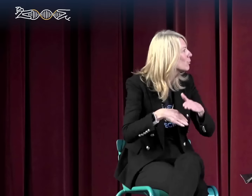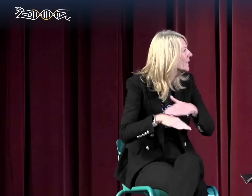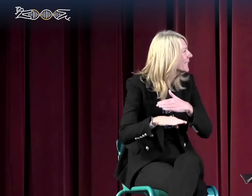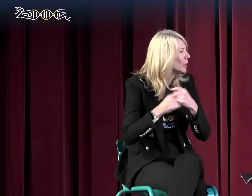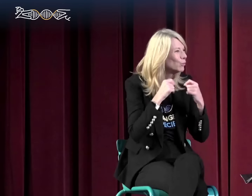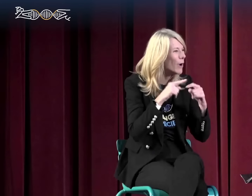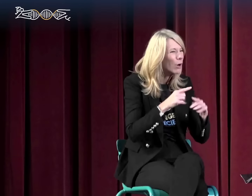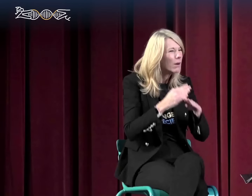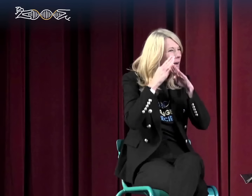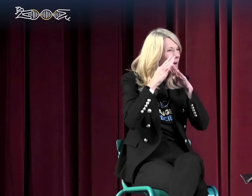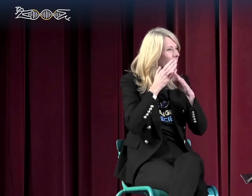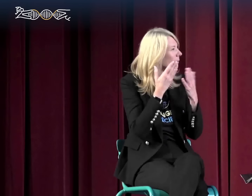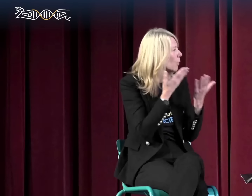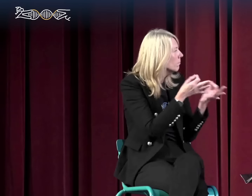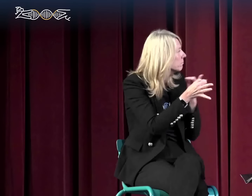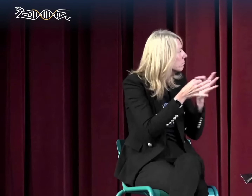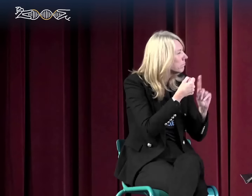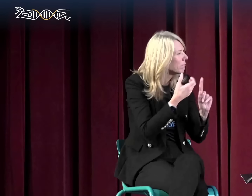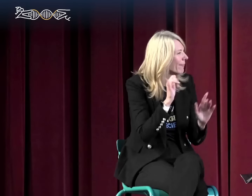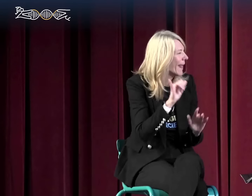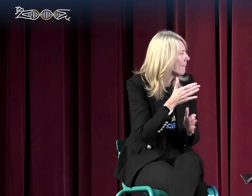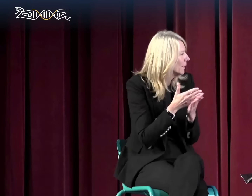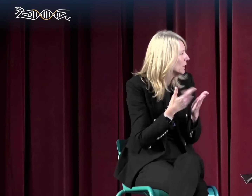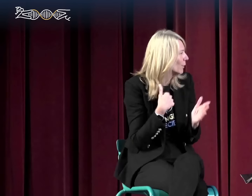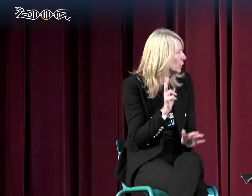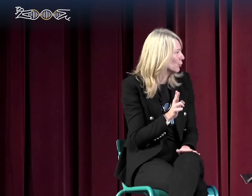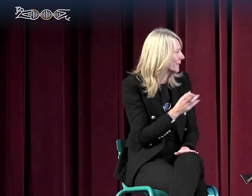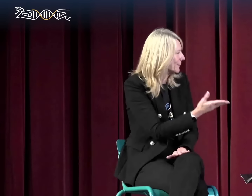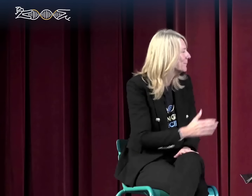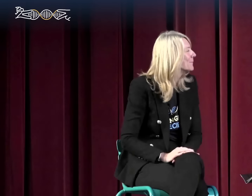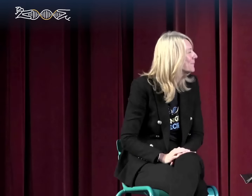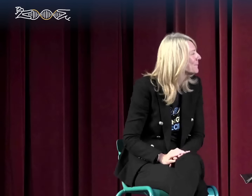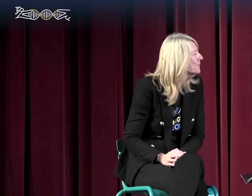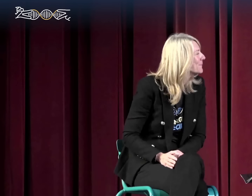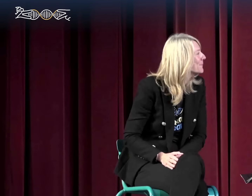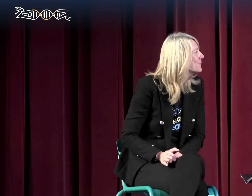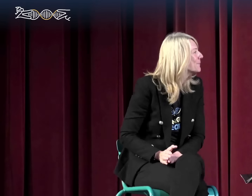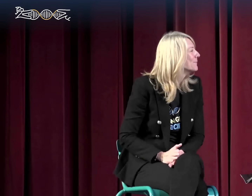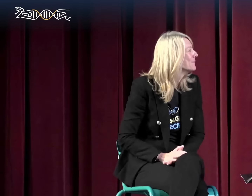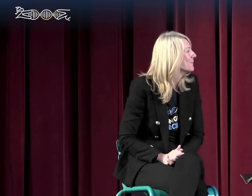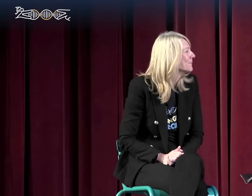marry other Deaf people? Can you talk more about that part of our history?